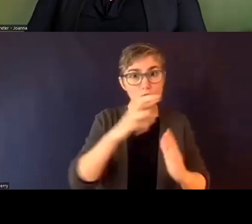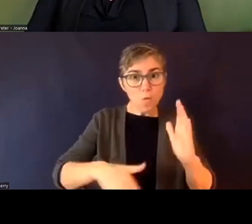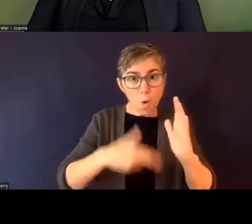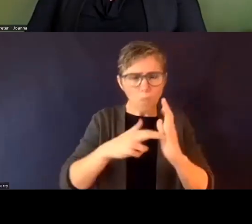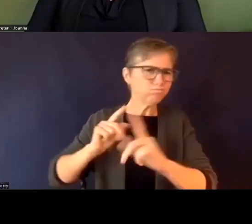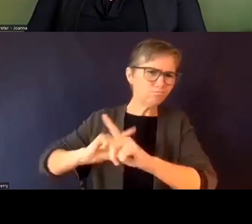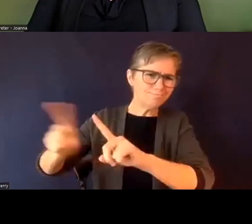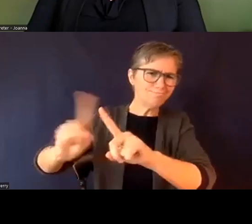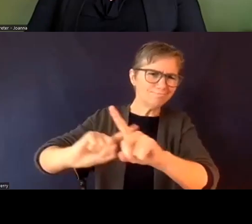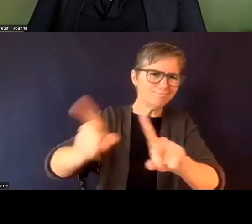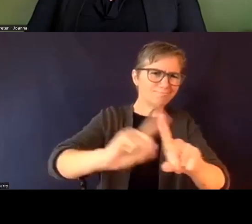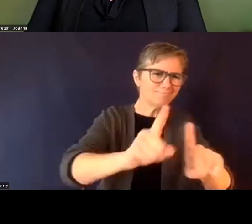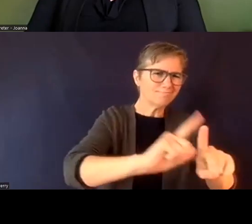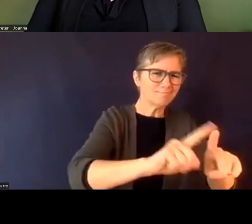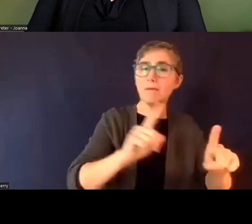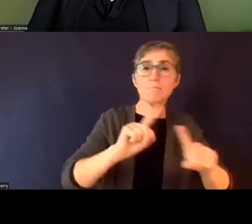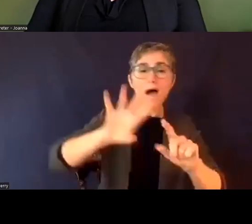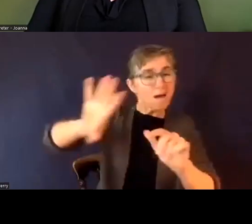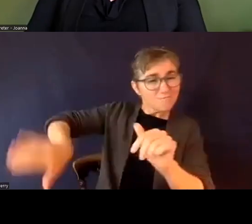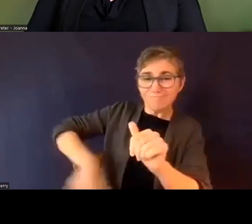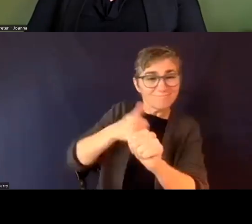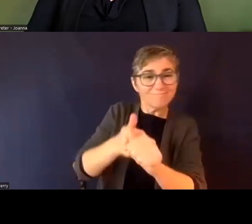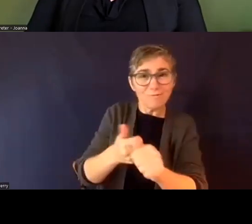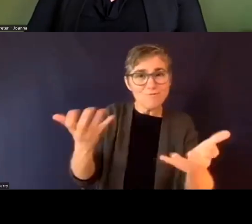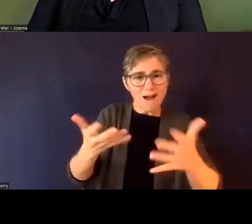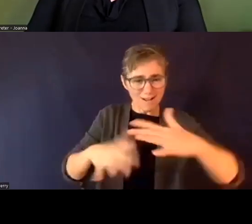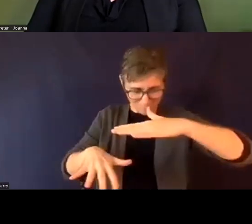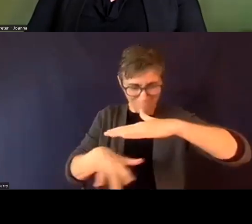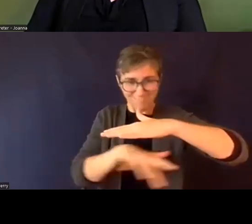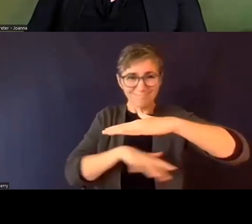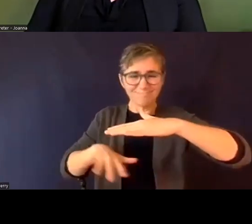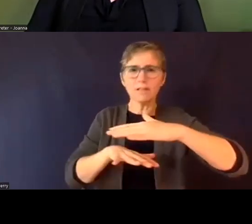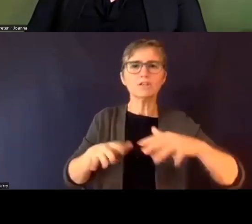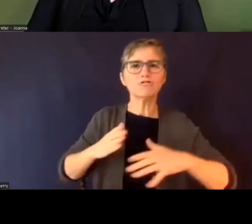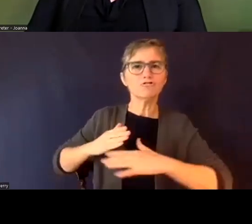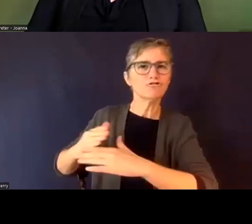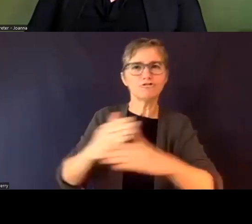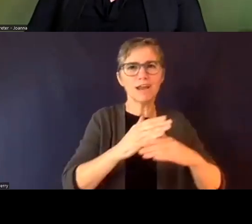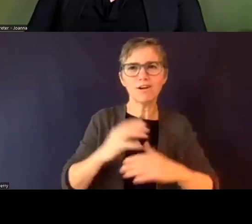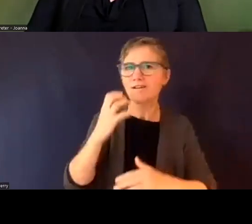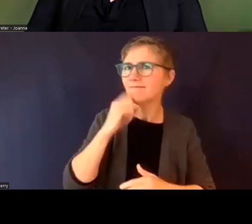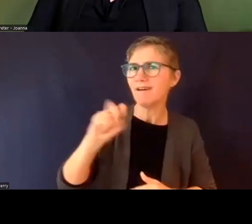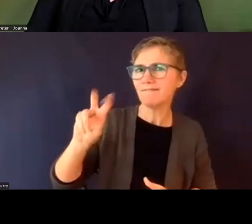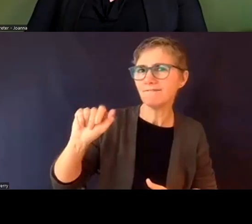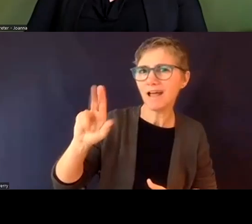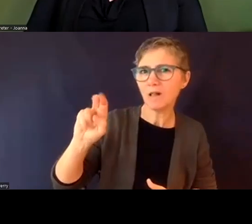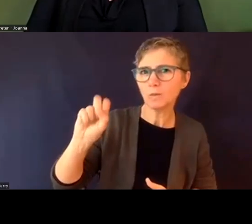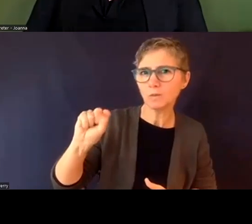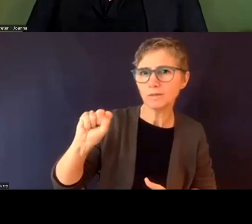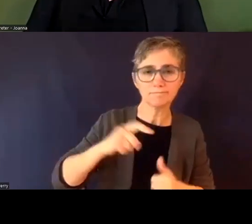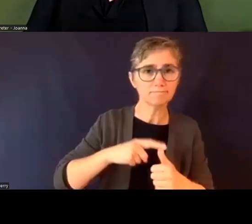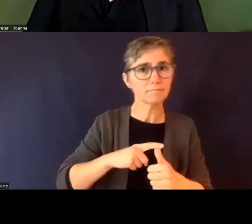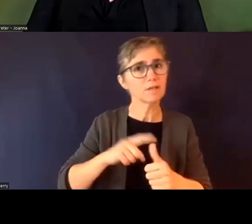But we have shared values, and those shared values begin with self-determination, mutuality, dignity